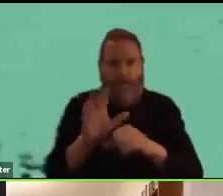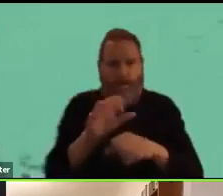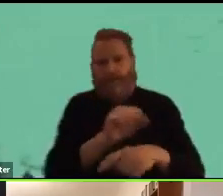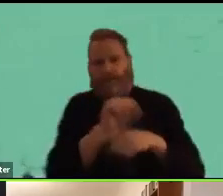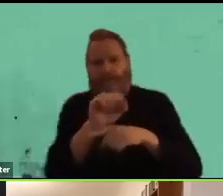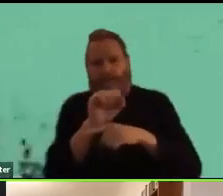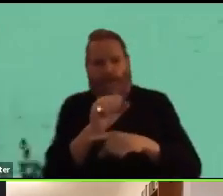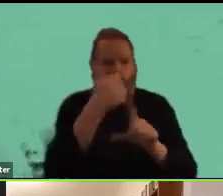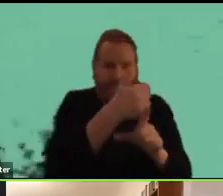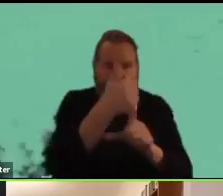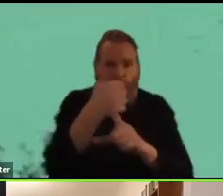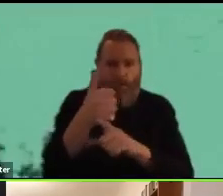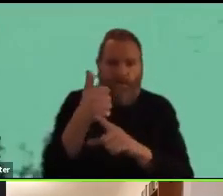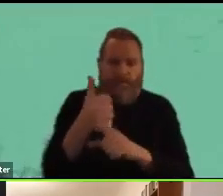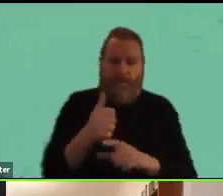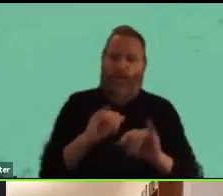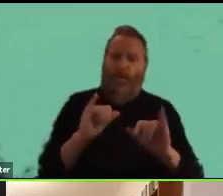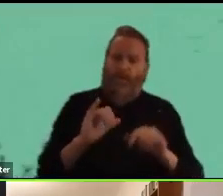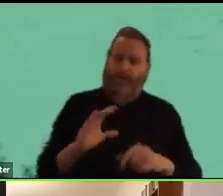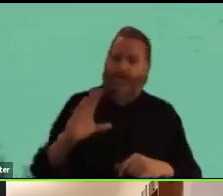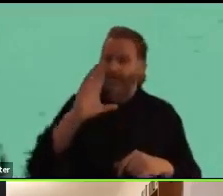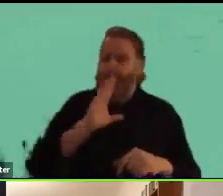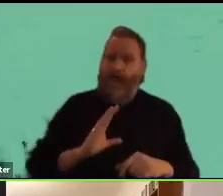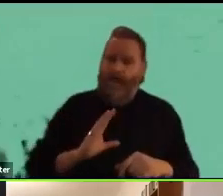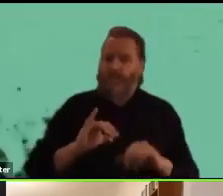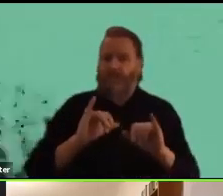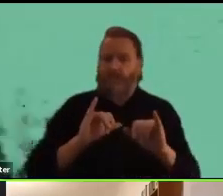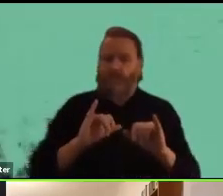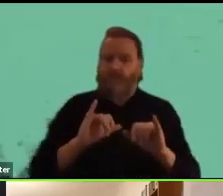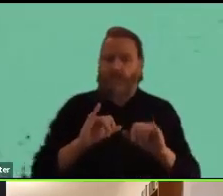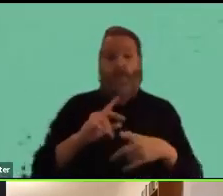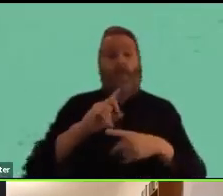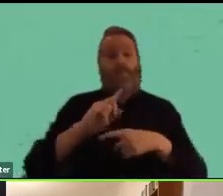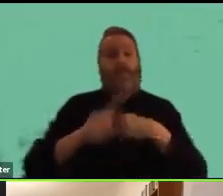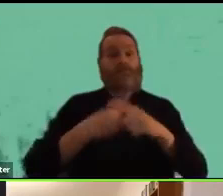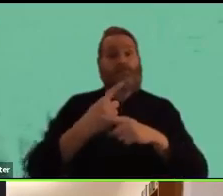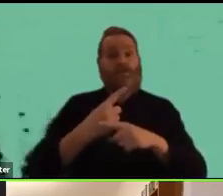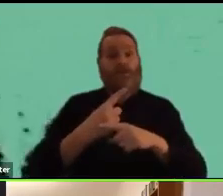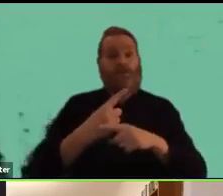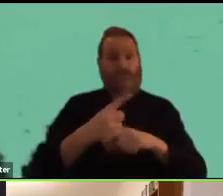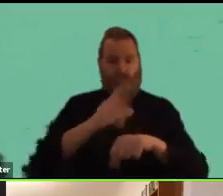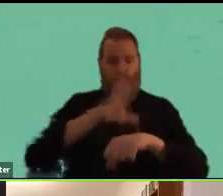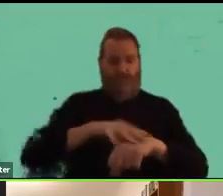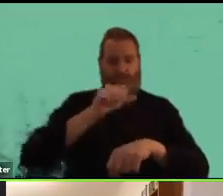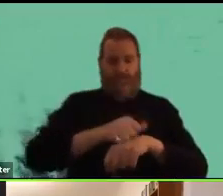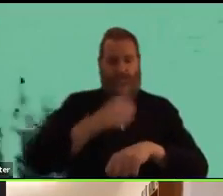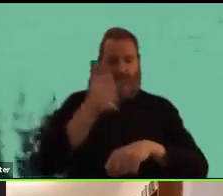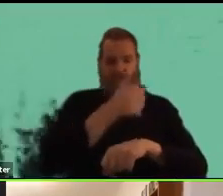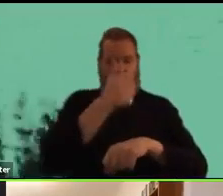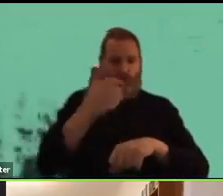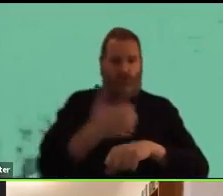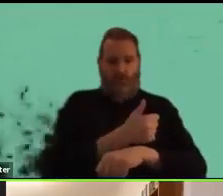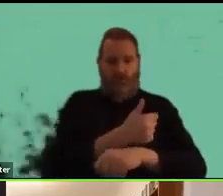some tragic situations when we come back after Christmas there's vaccines on the horizon you